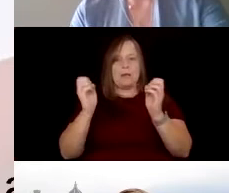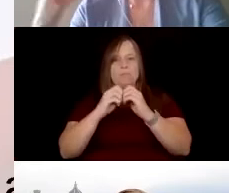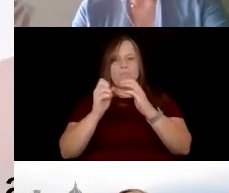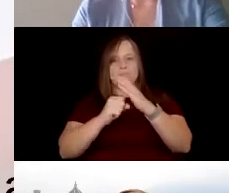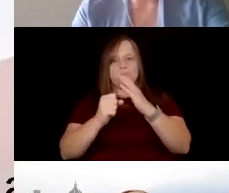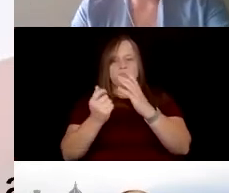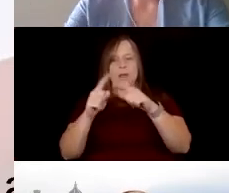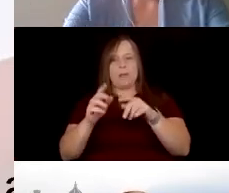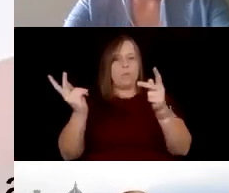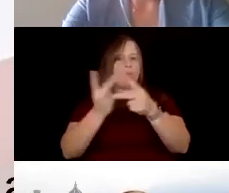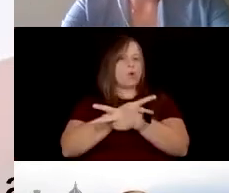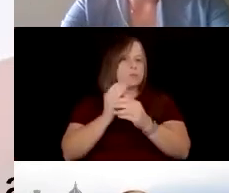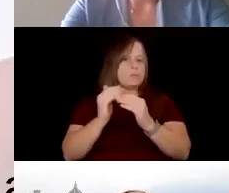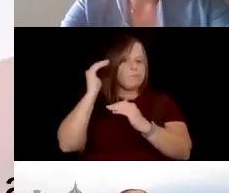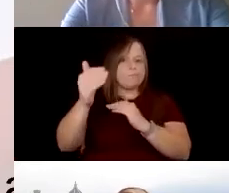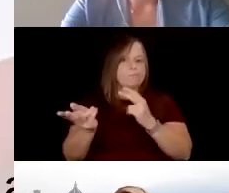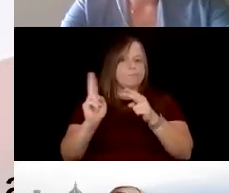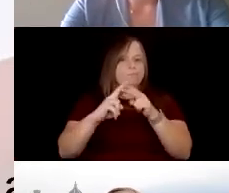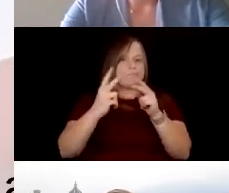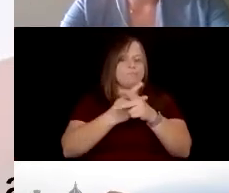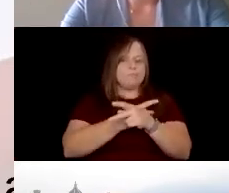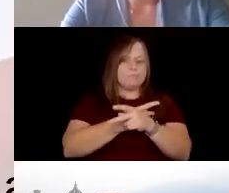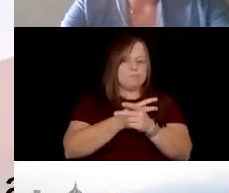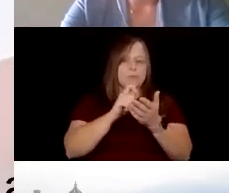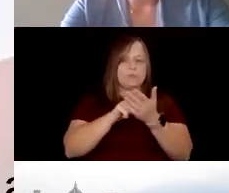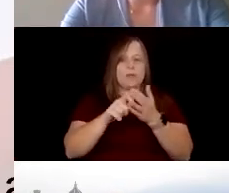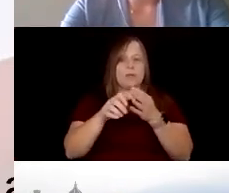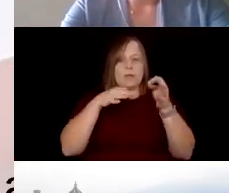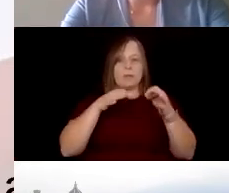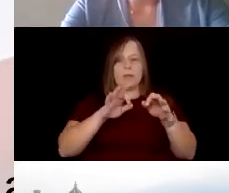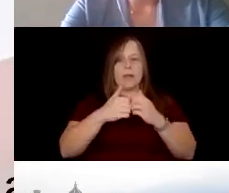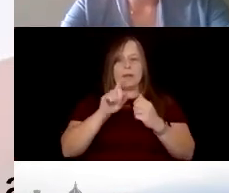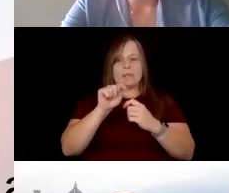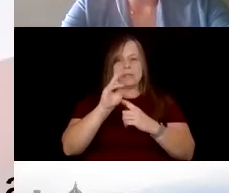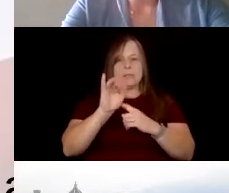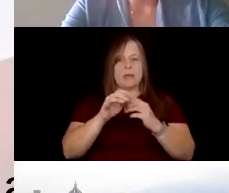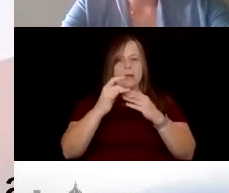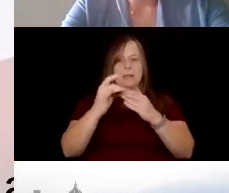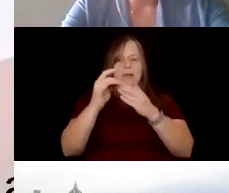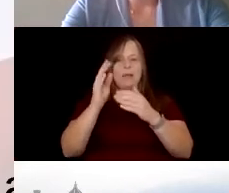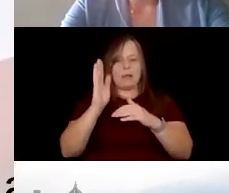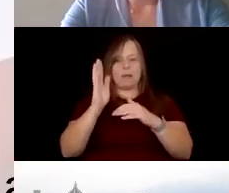and that made everything worse. You would need a written explanation of how your TBI led to your less-than-honorable discharge.